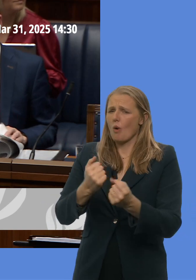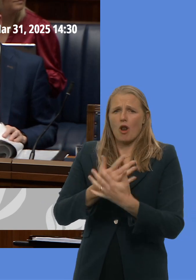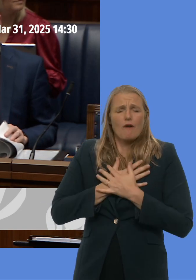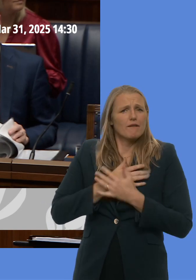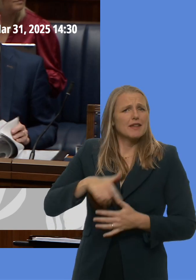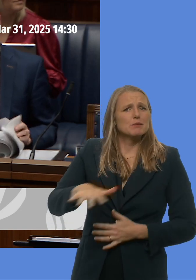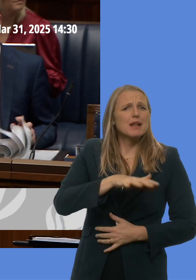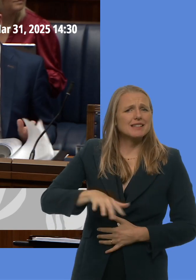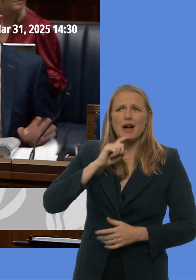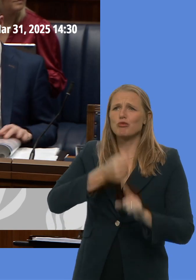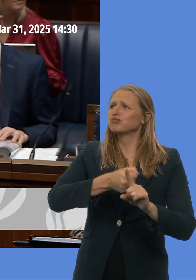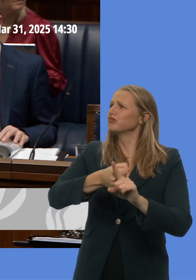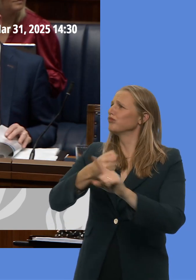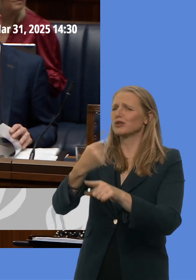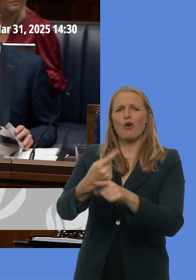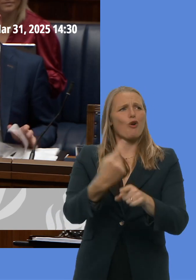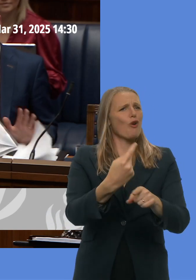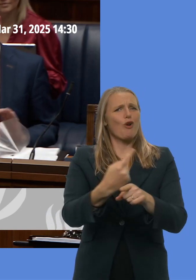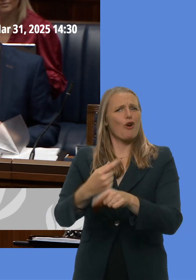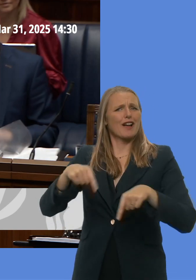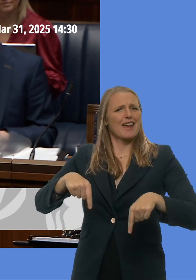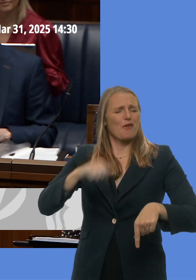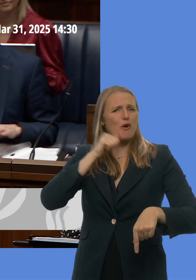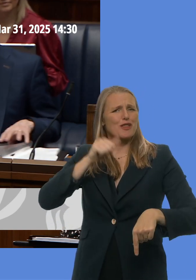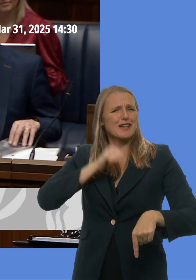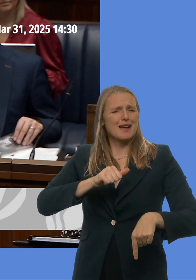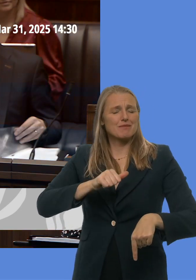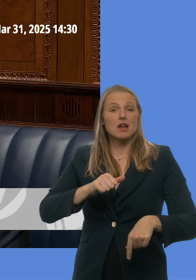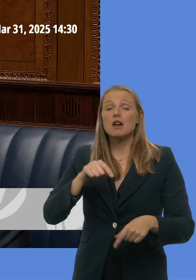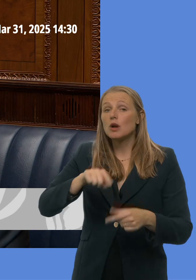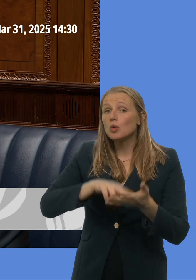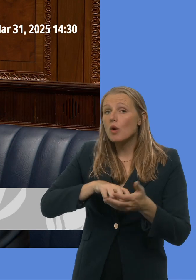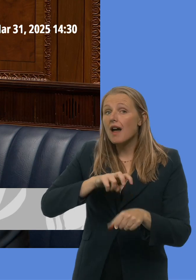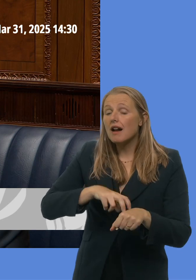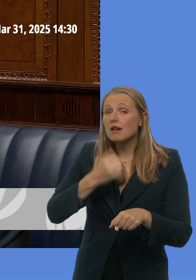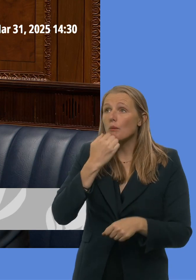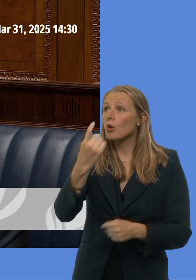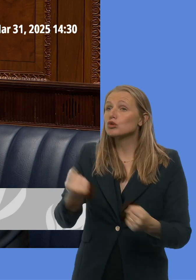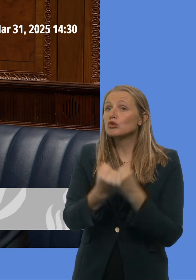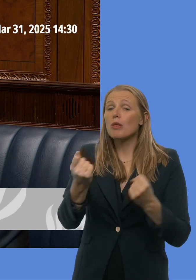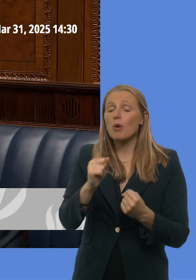The biggest strength that we have very much is our people. The richness of that, our diversity, but also